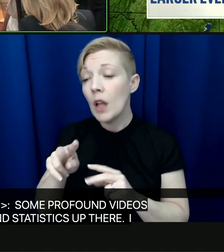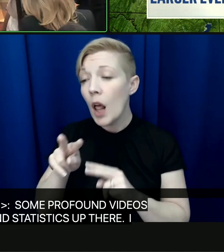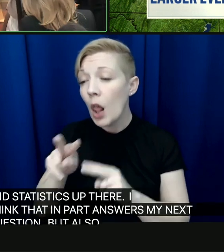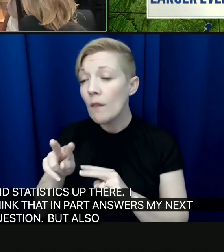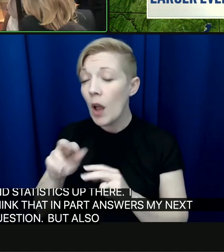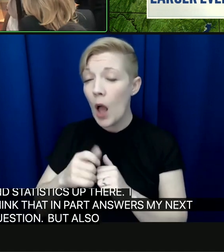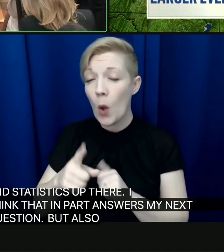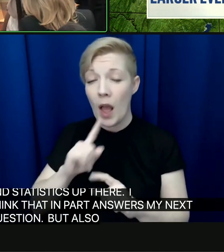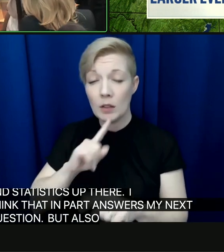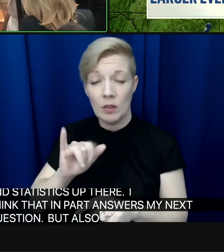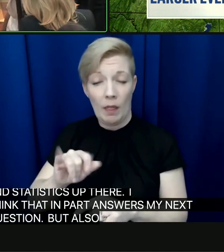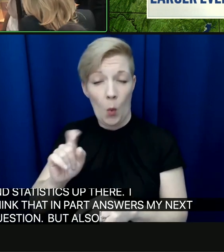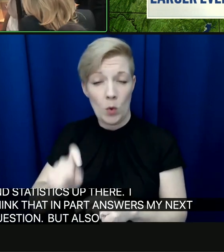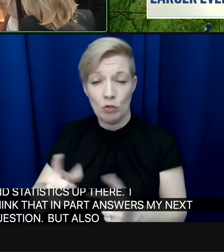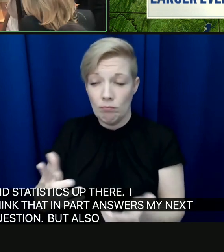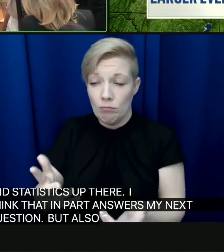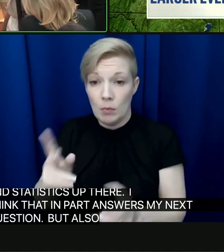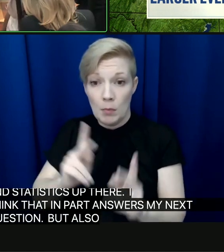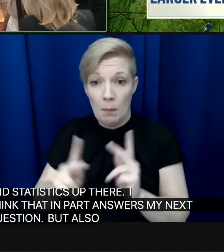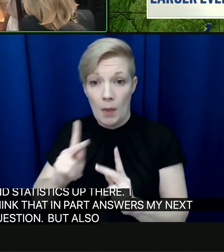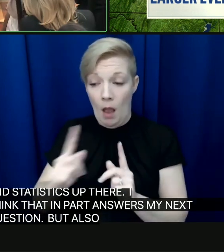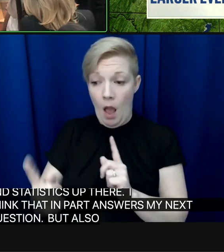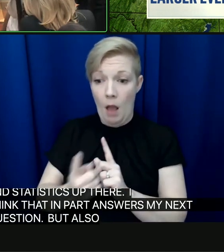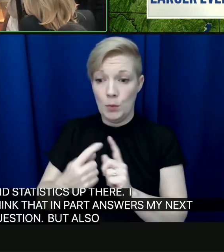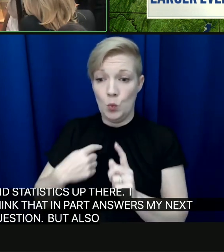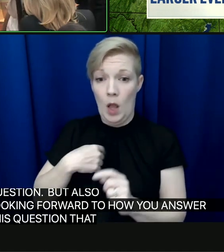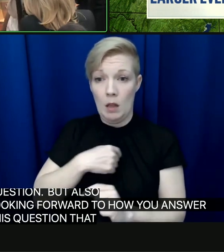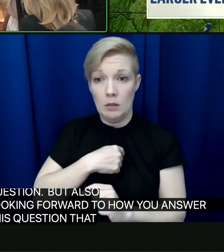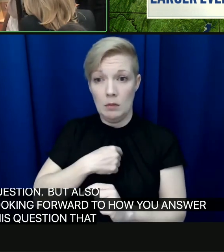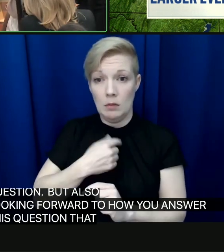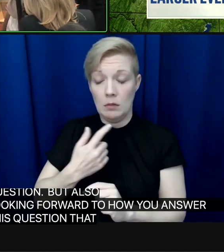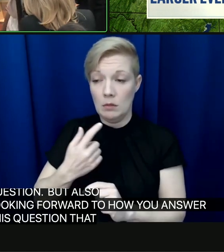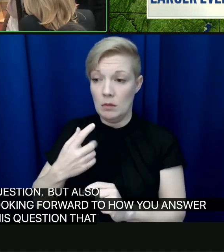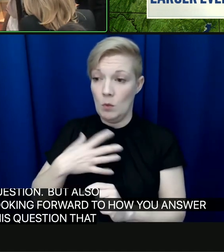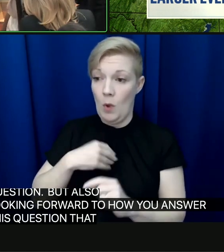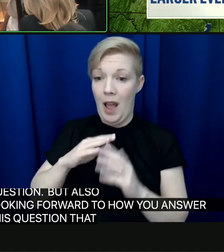that people come to us from our White House policy office